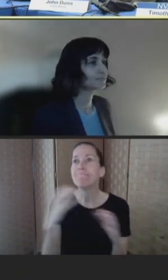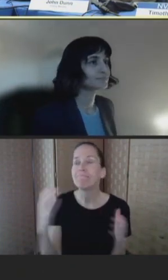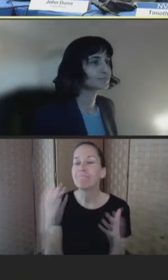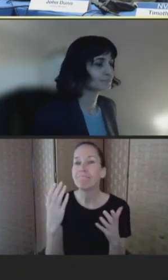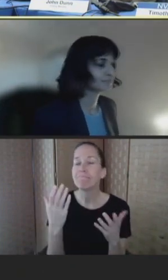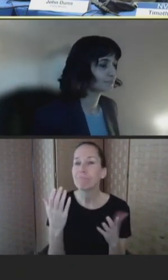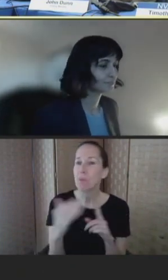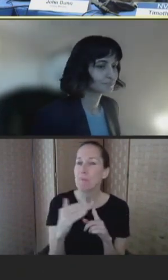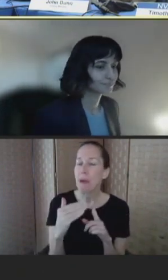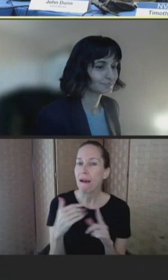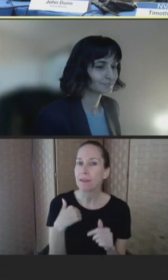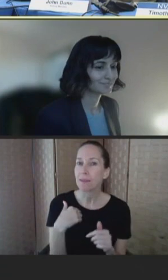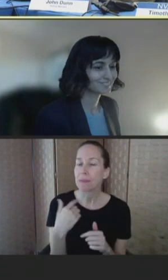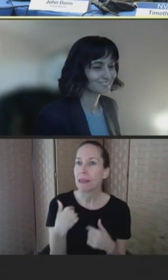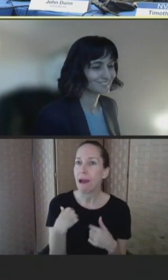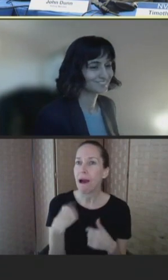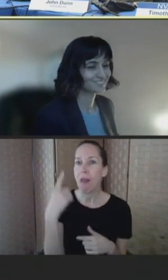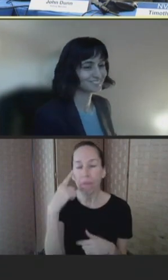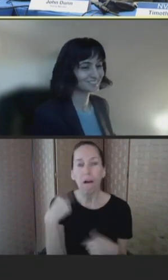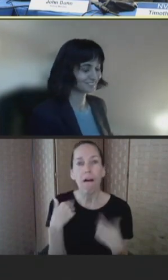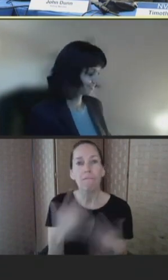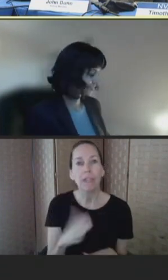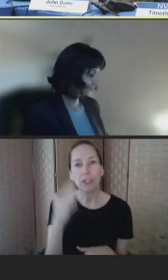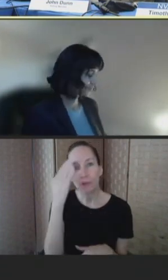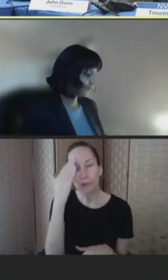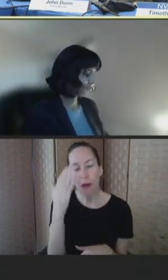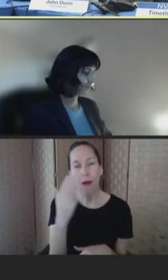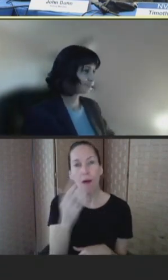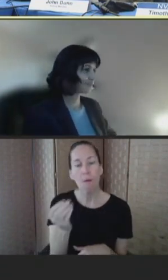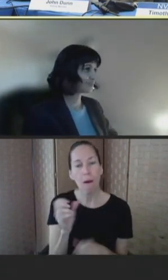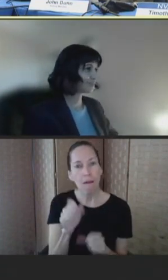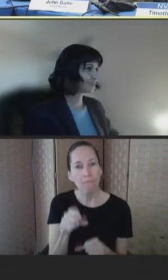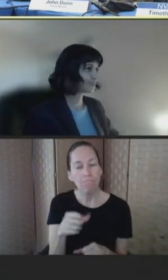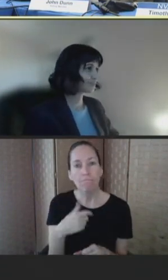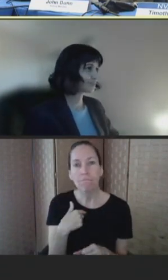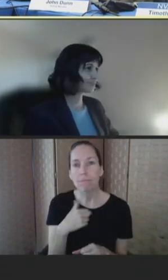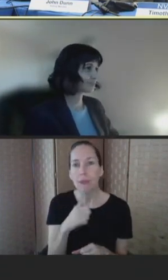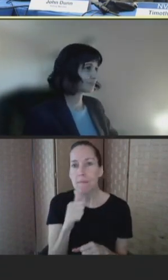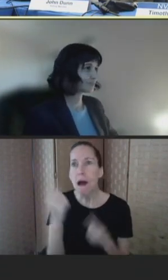me know that I'm not off base which leads to -- which leads to one of my comments.